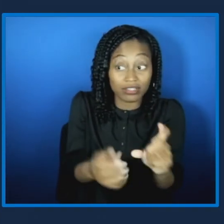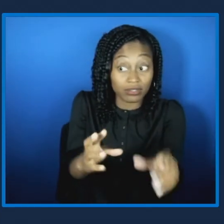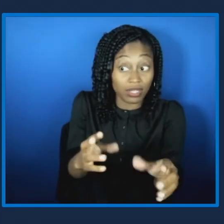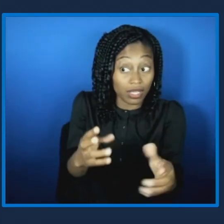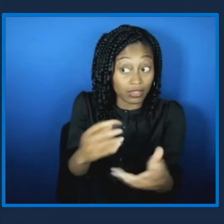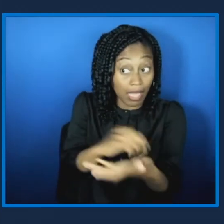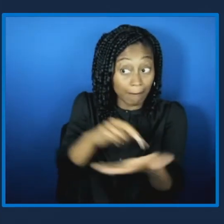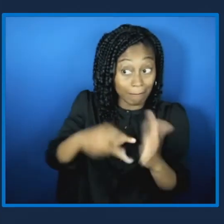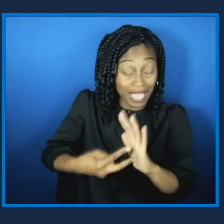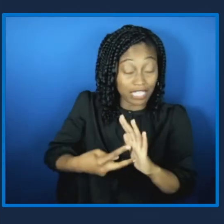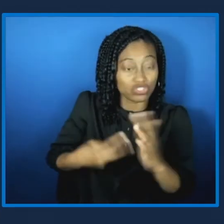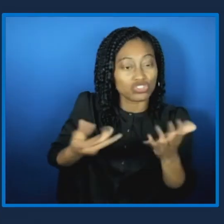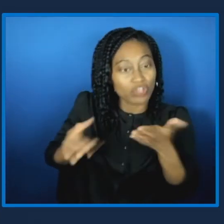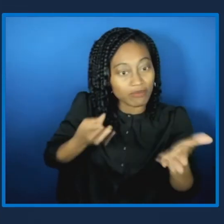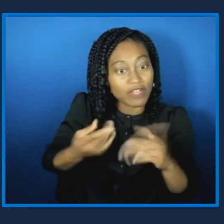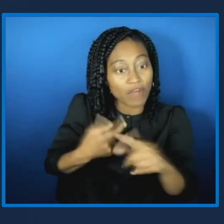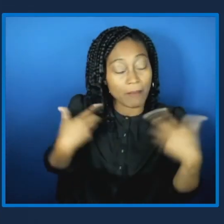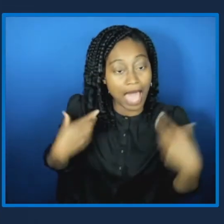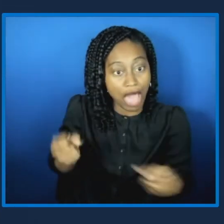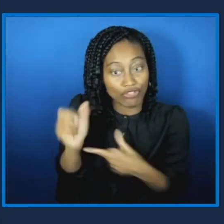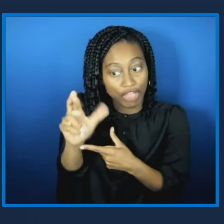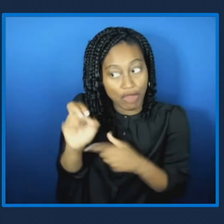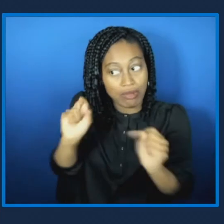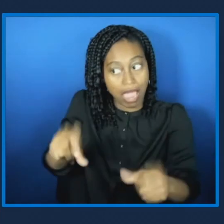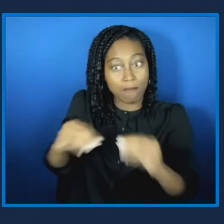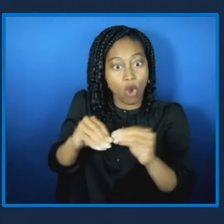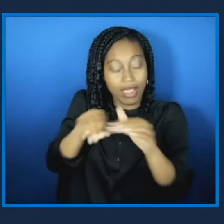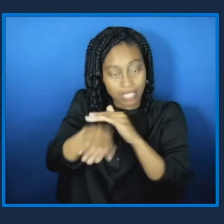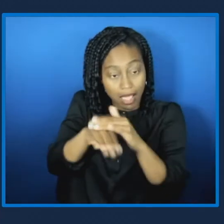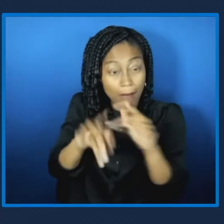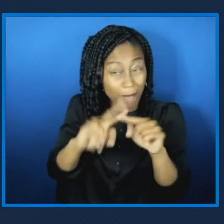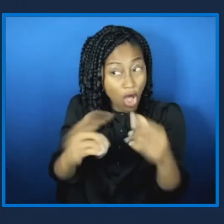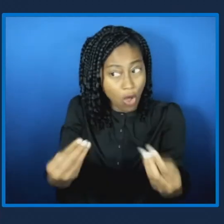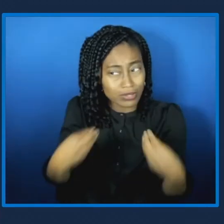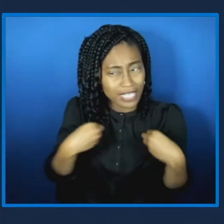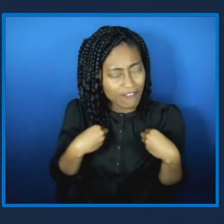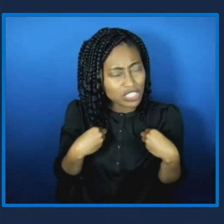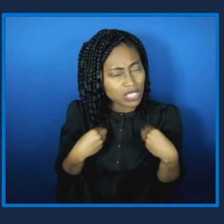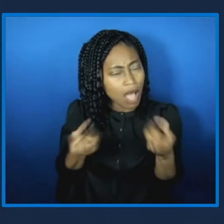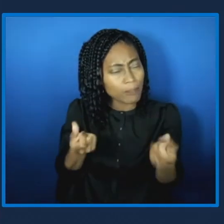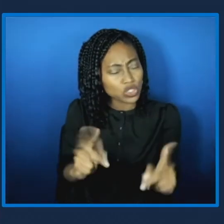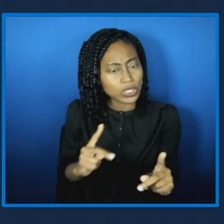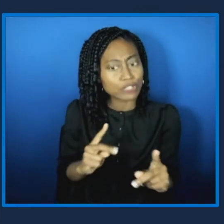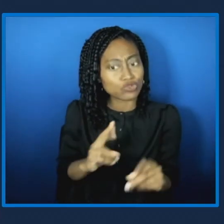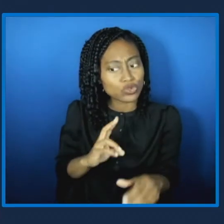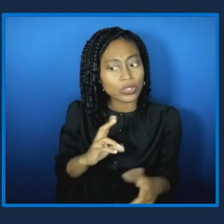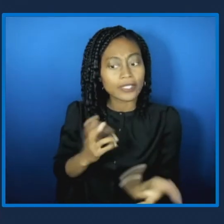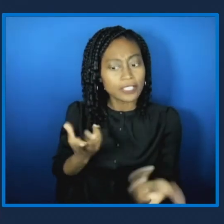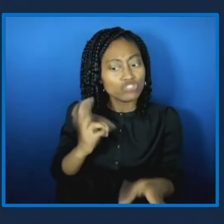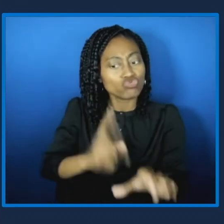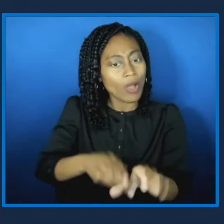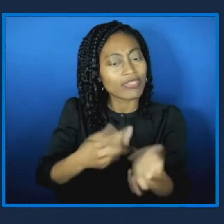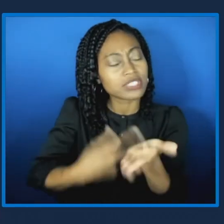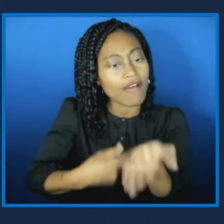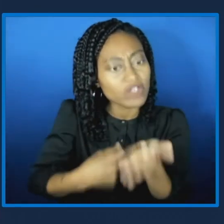but actually give us an opportunity here to get into this conversation and see meaningful change. And I see Microsoft leading